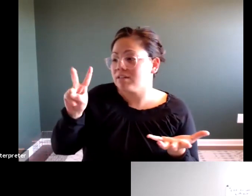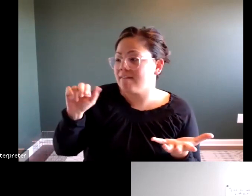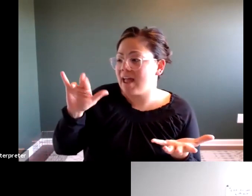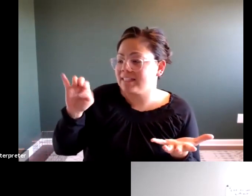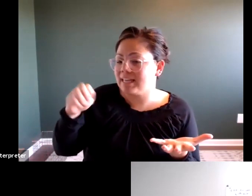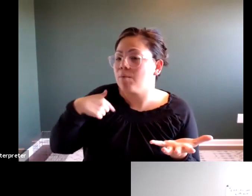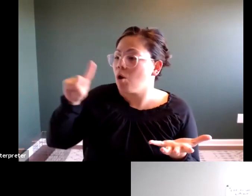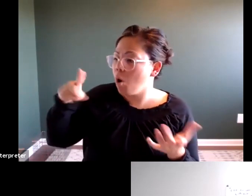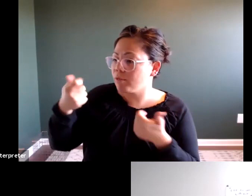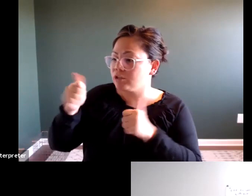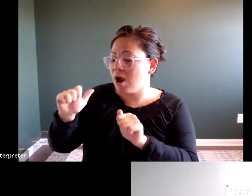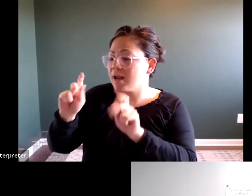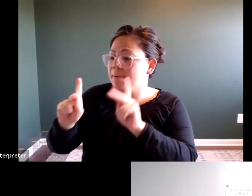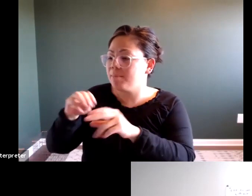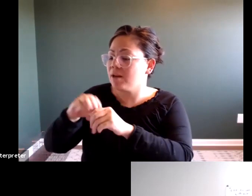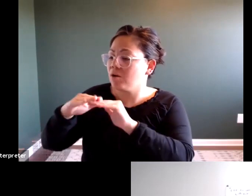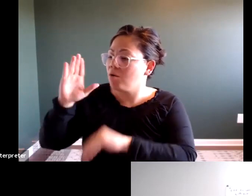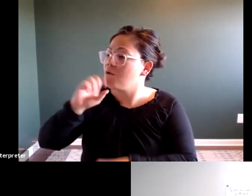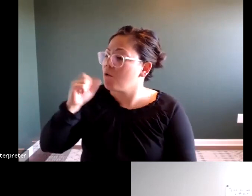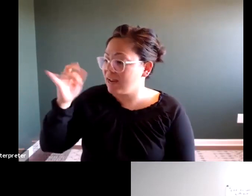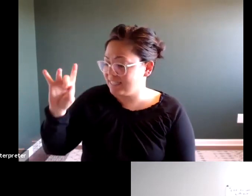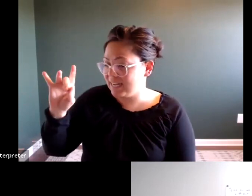in people who are greater than 18, but they have actually moved that vaccine down